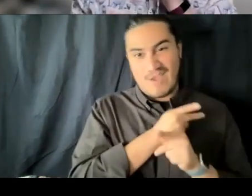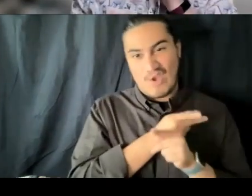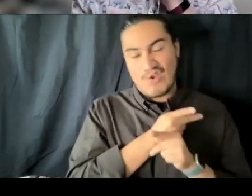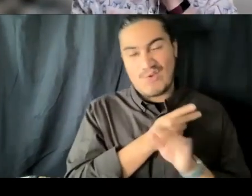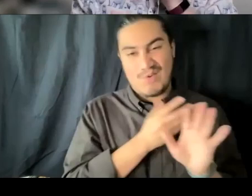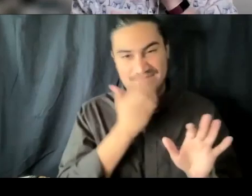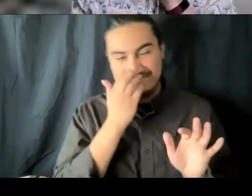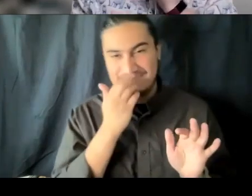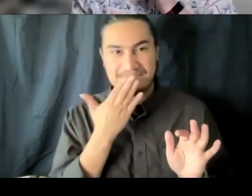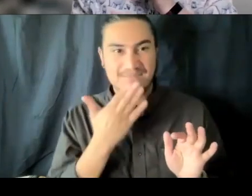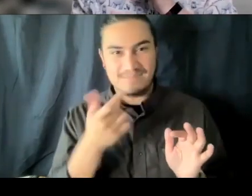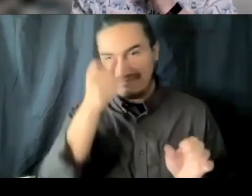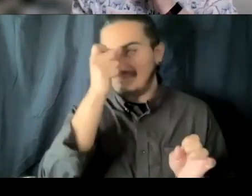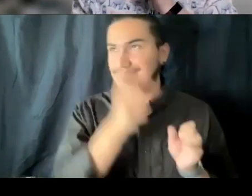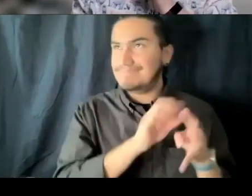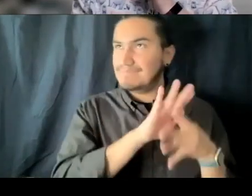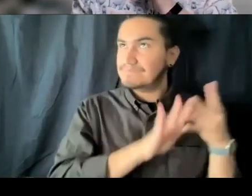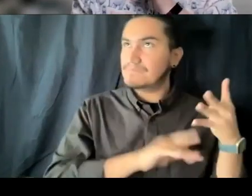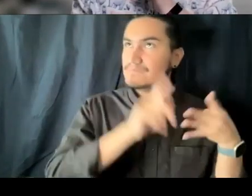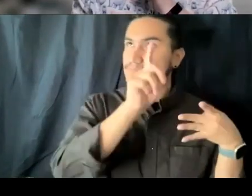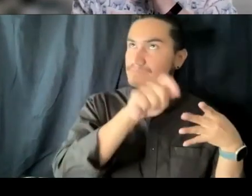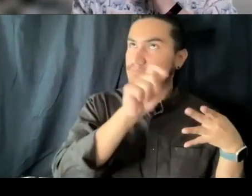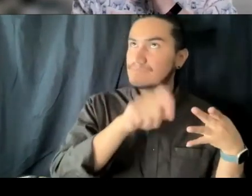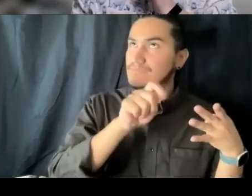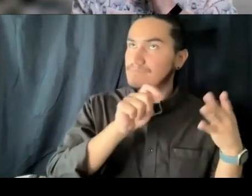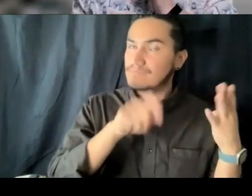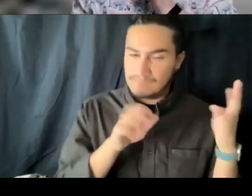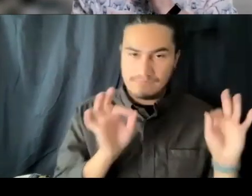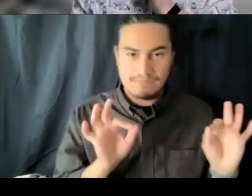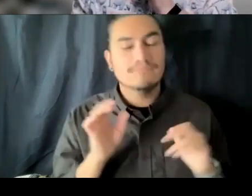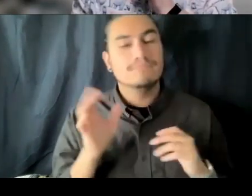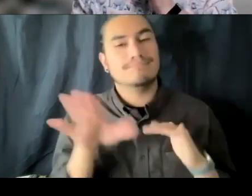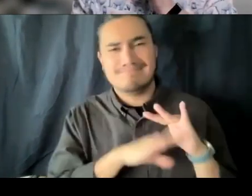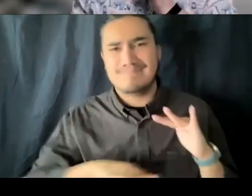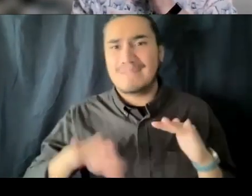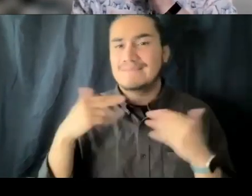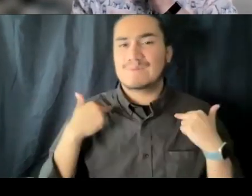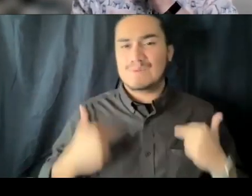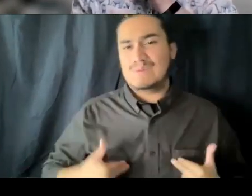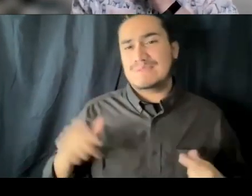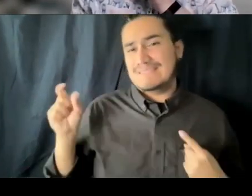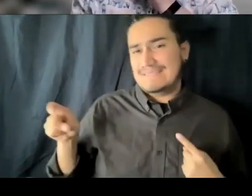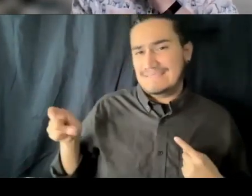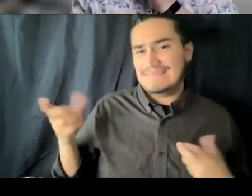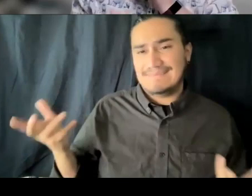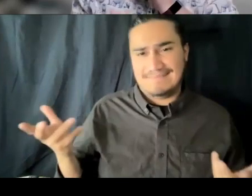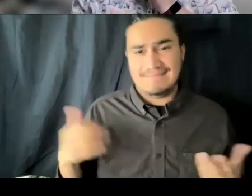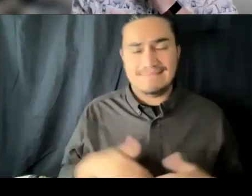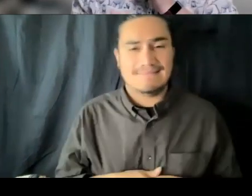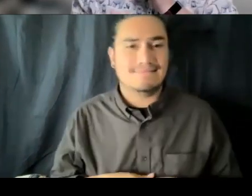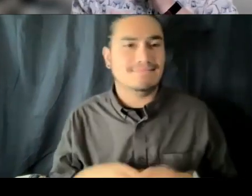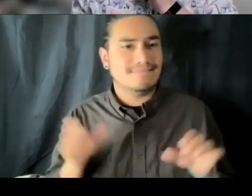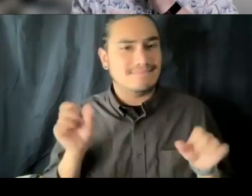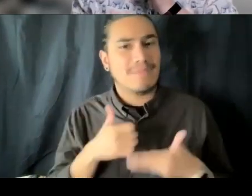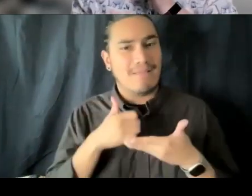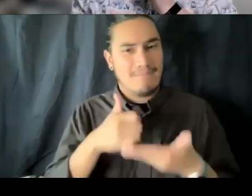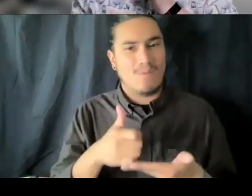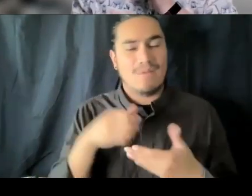And so checking in on those, like really the basic human needs can be helpful in a crisis.